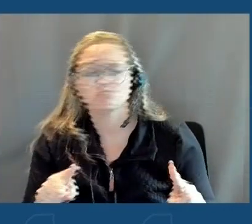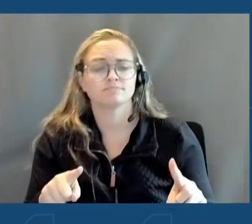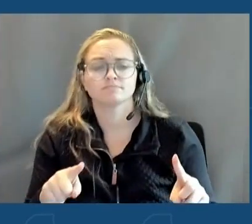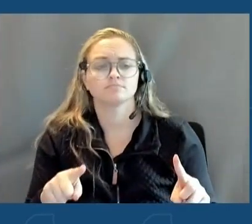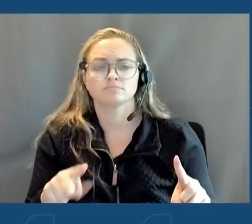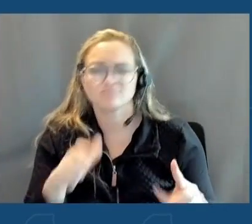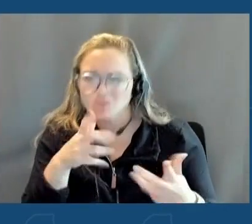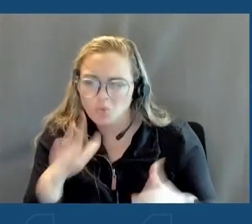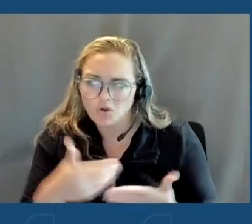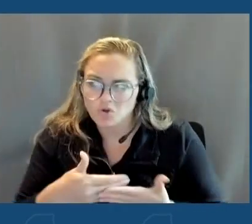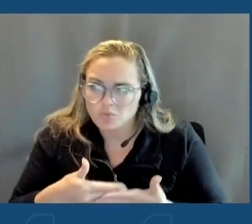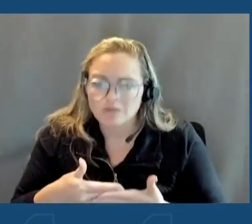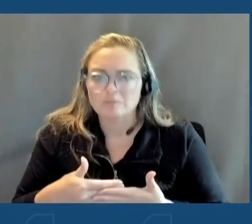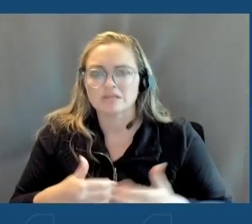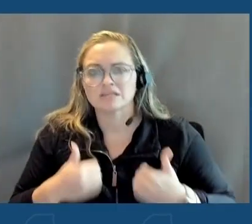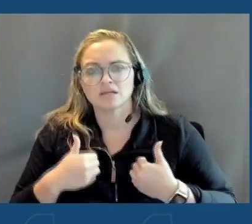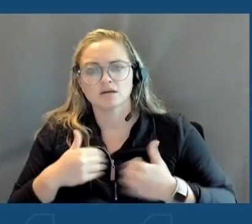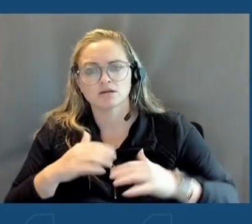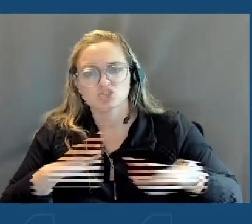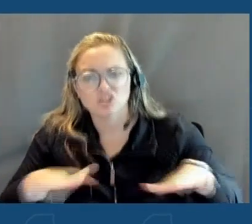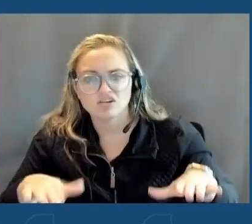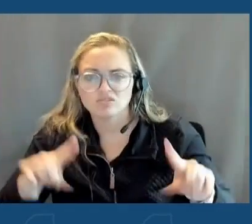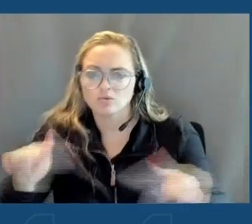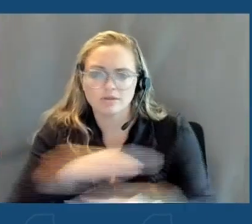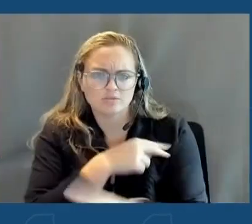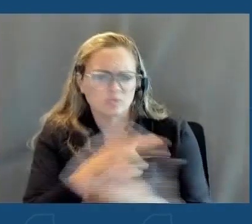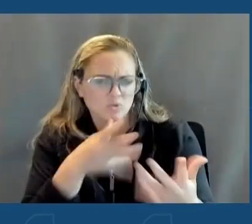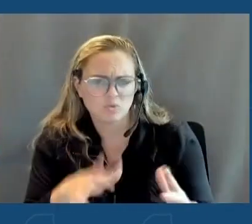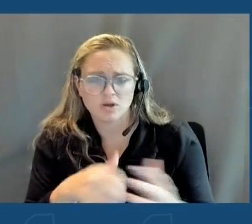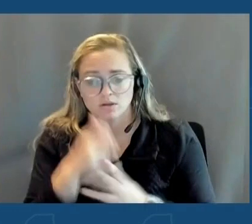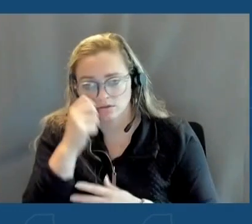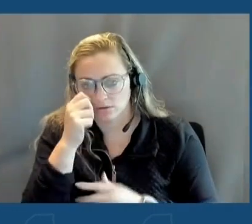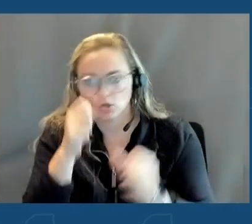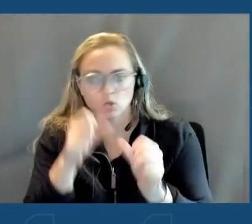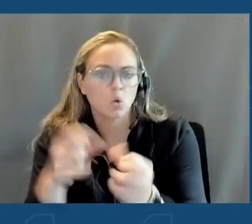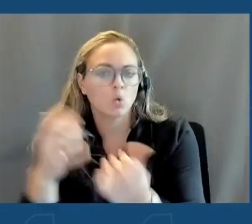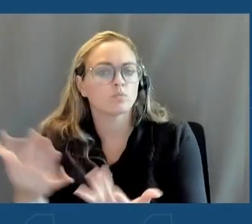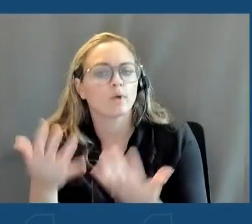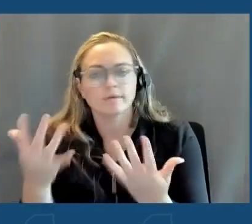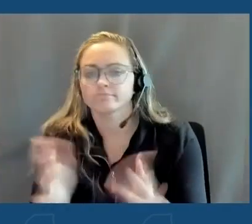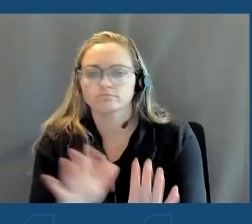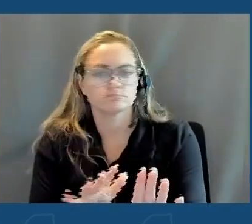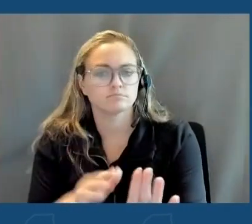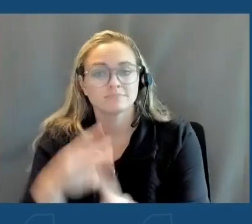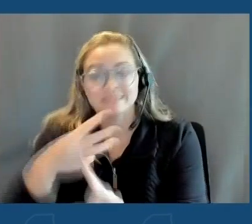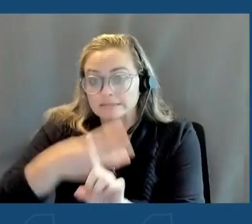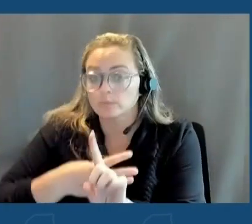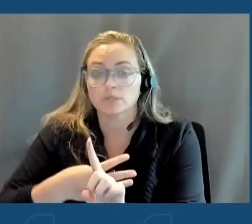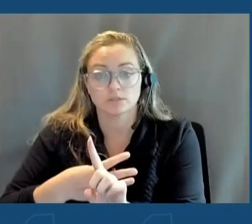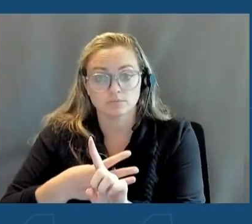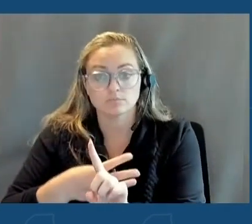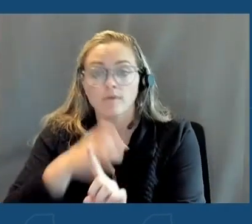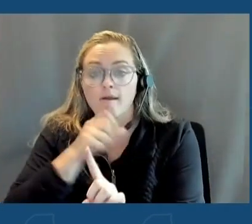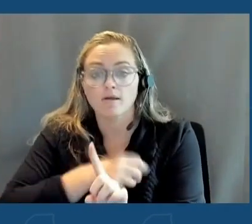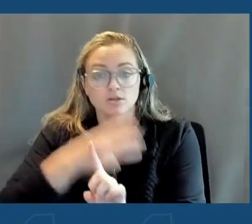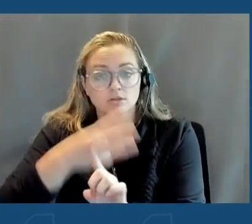THE HOSPITAL BECAUSE THEY ARE SO SICK. NOW, FOR A YOUNG PARENT THAT IS OF UNCERTAINTY.